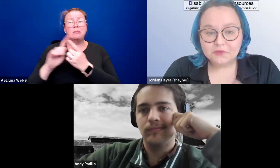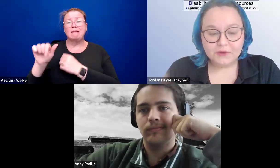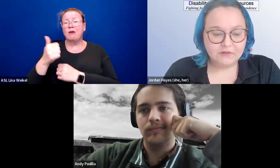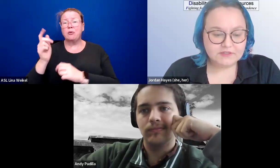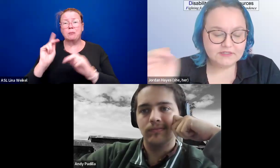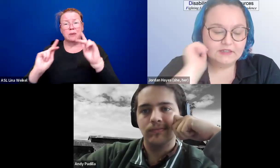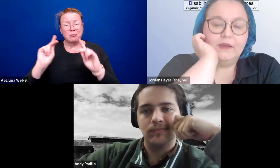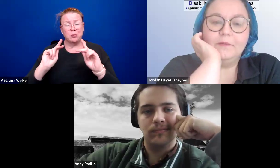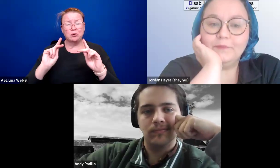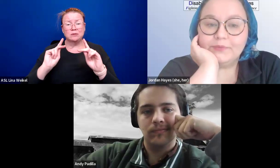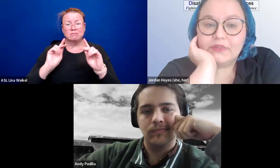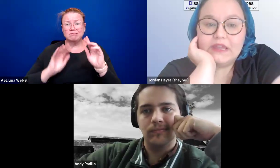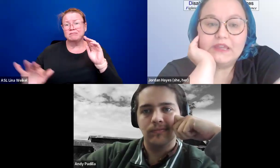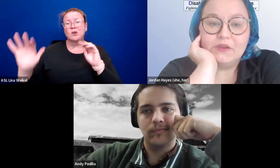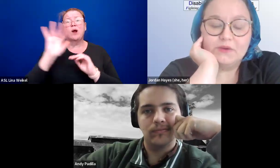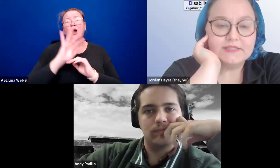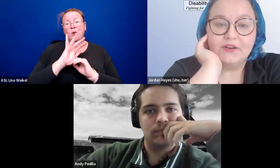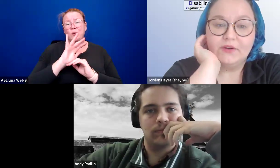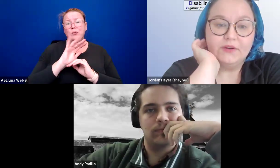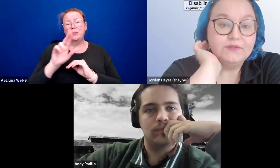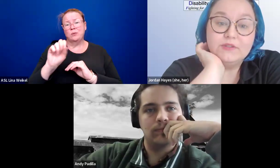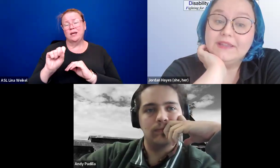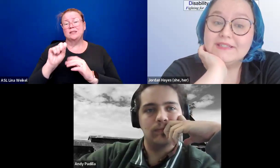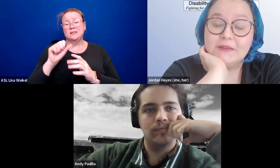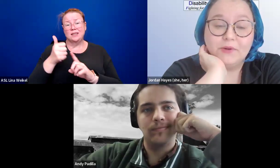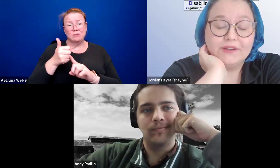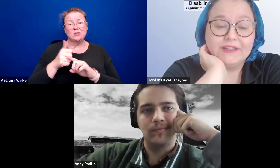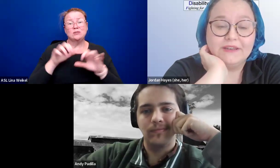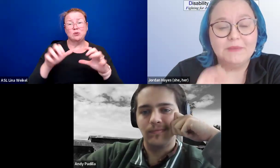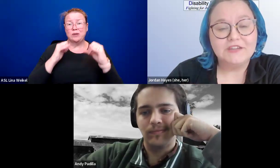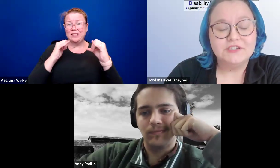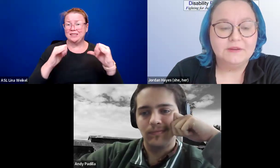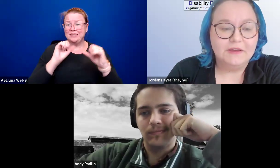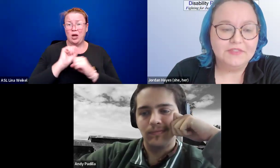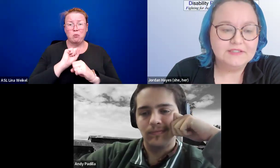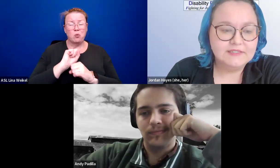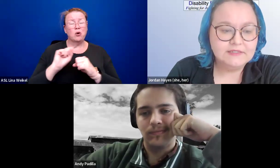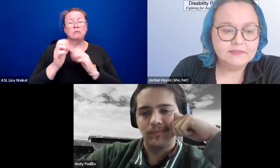Jordan Hayes (she, her): throughout. The Us. That are doing the same work, and and passionate about this.